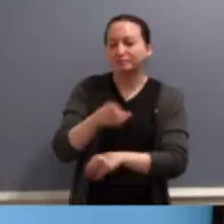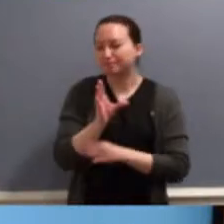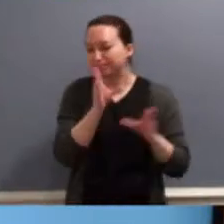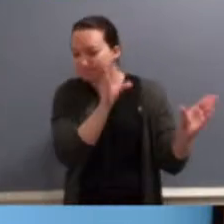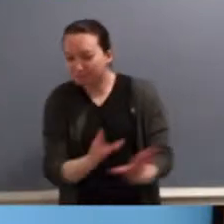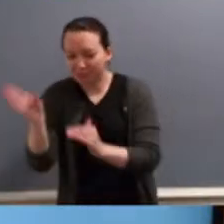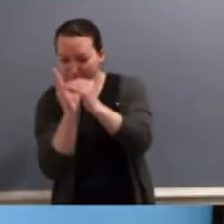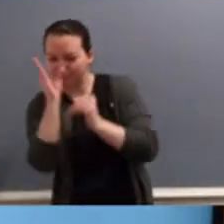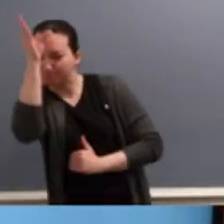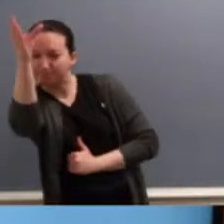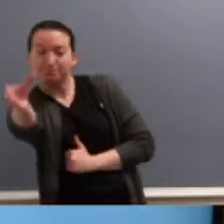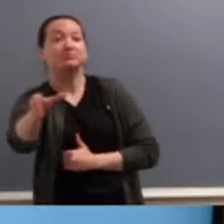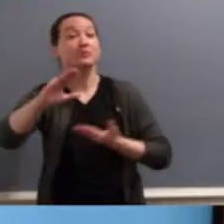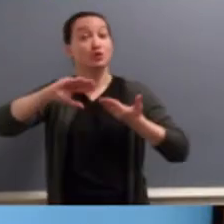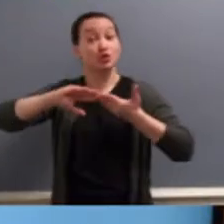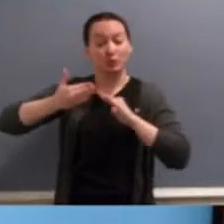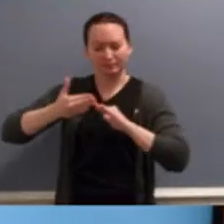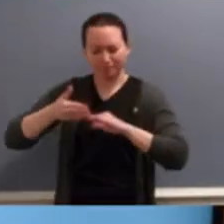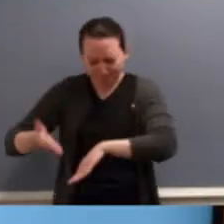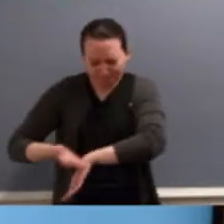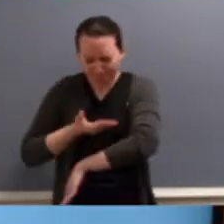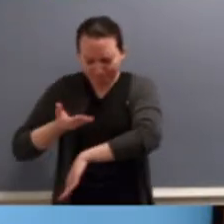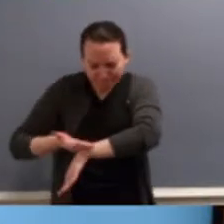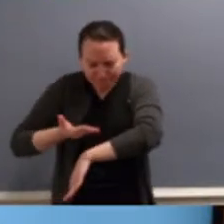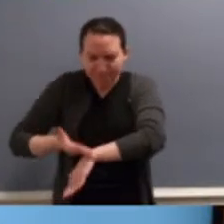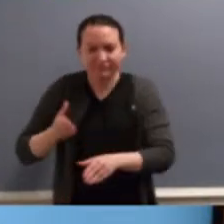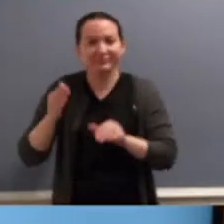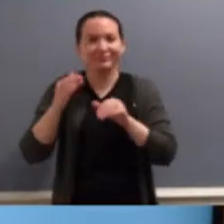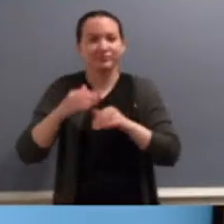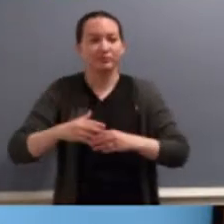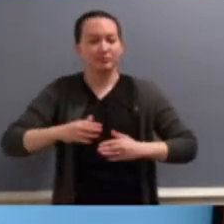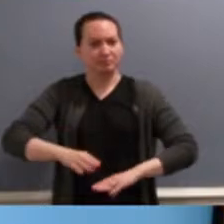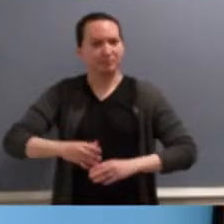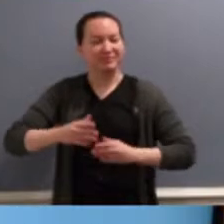to get those communities to the point where they have addressed many of their most basic